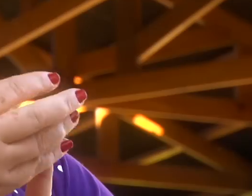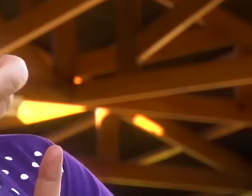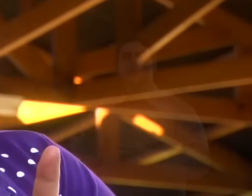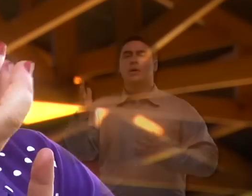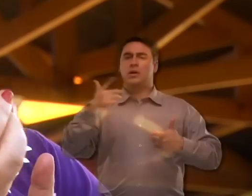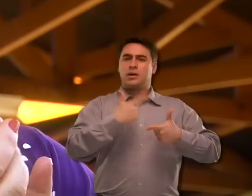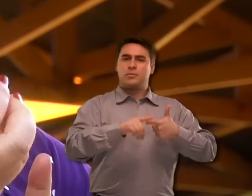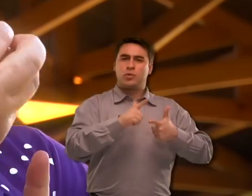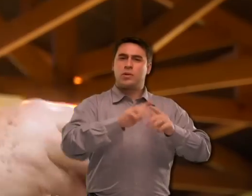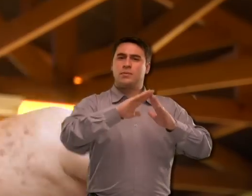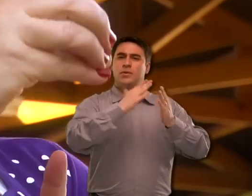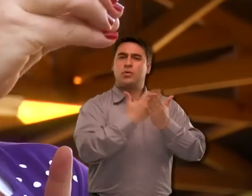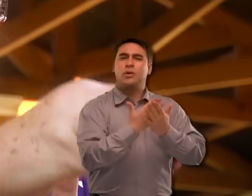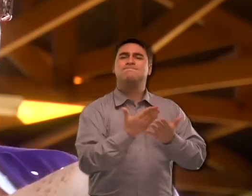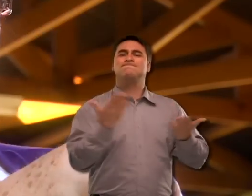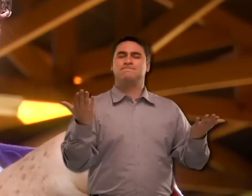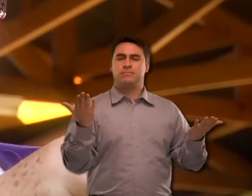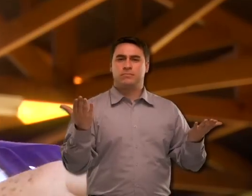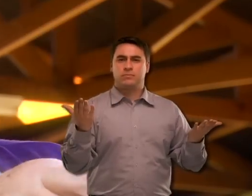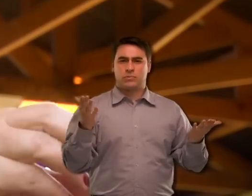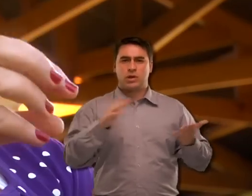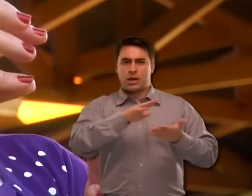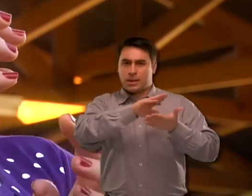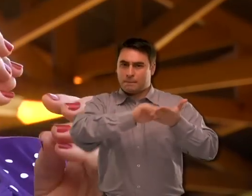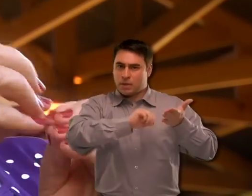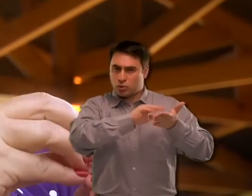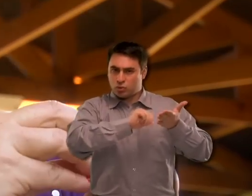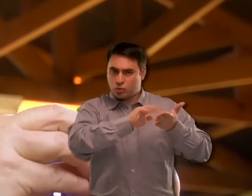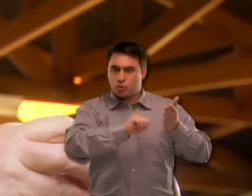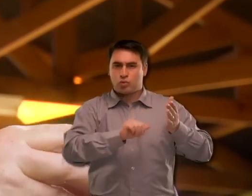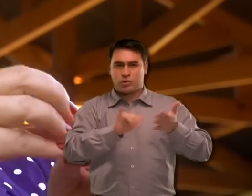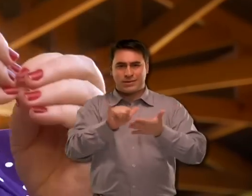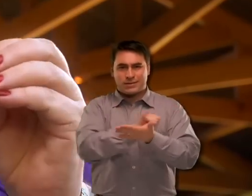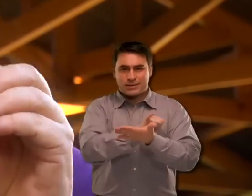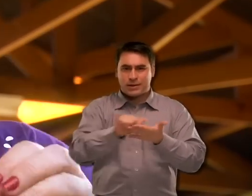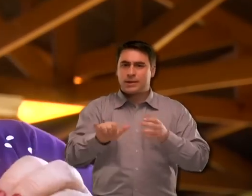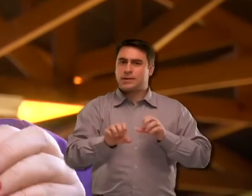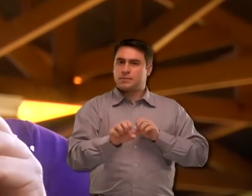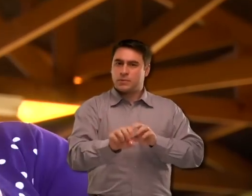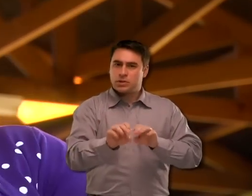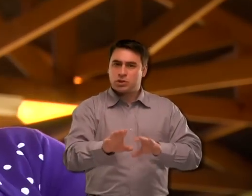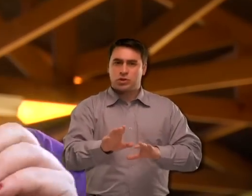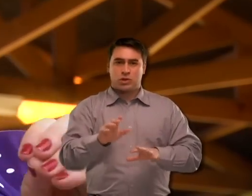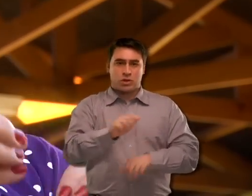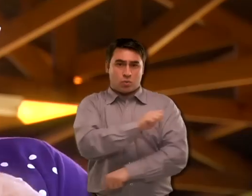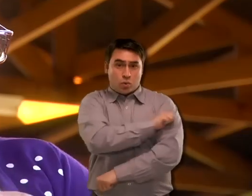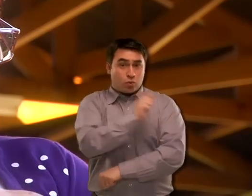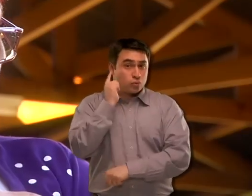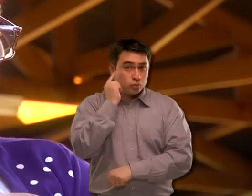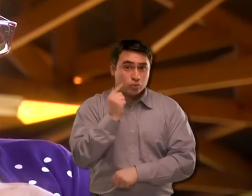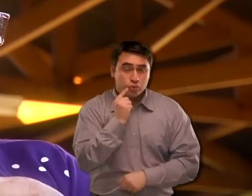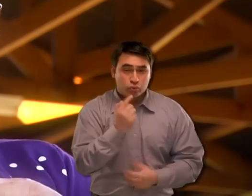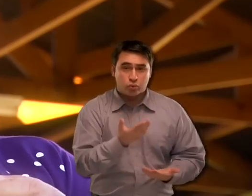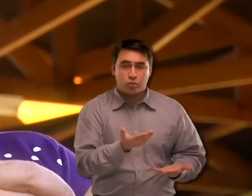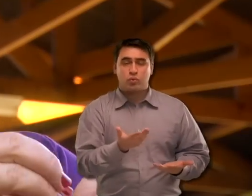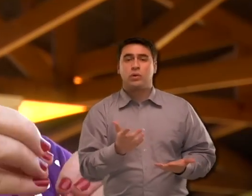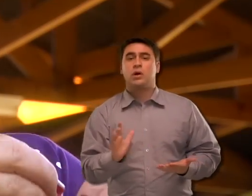What's the school’s big problem? It's methodology; it’s a strategy to teach deaf students.